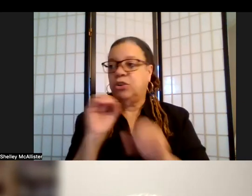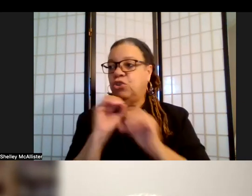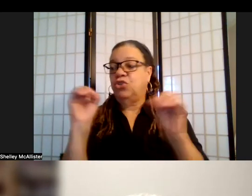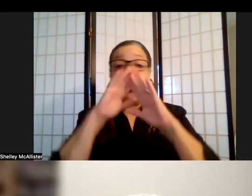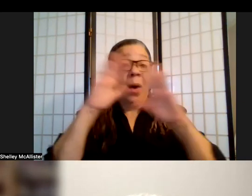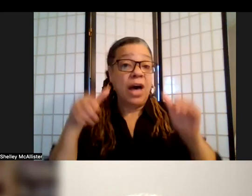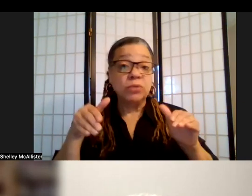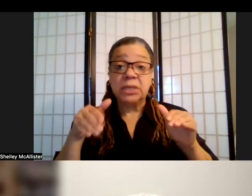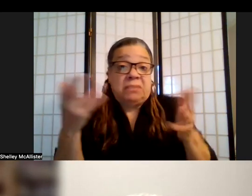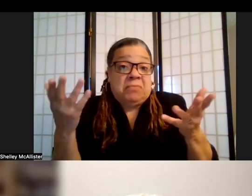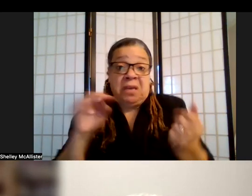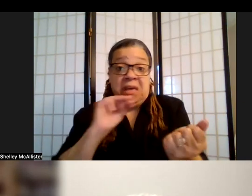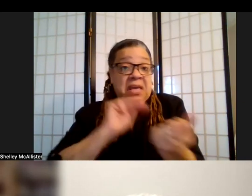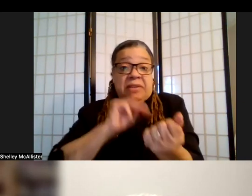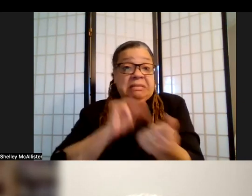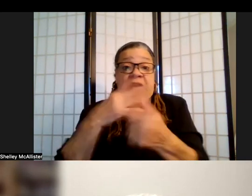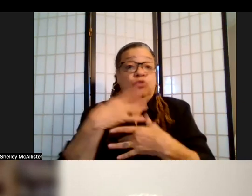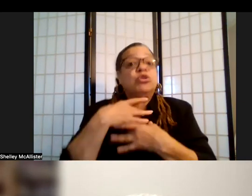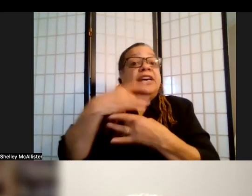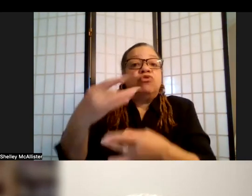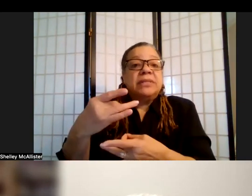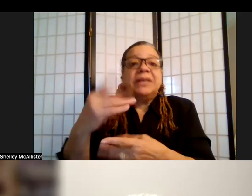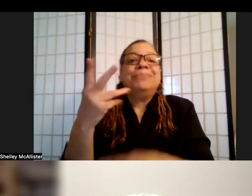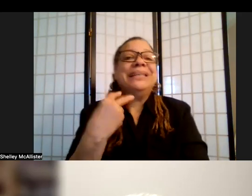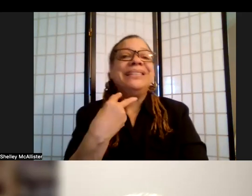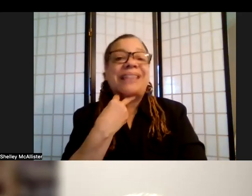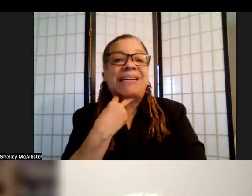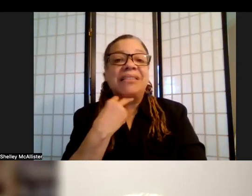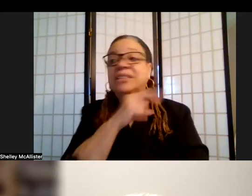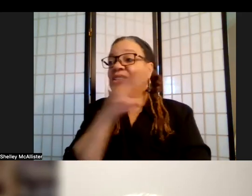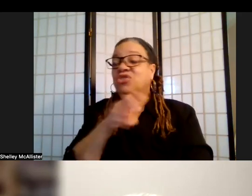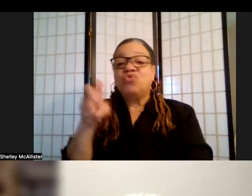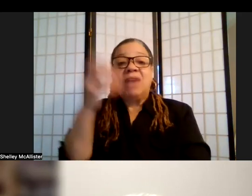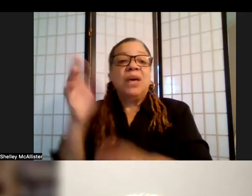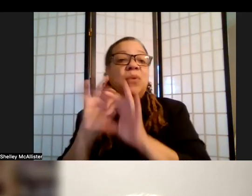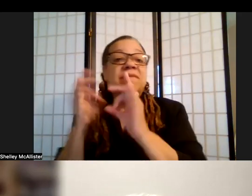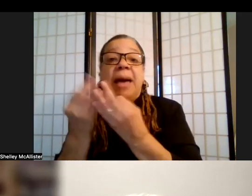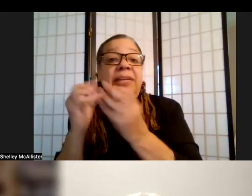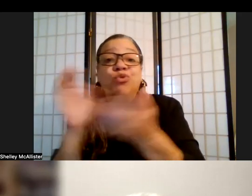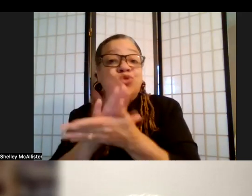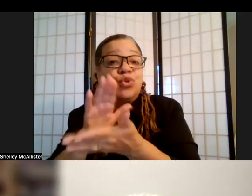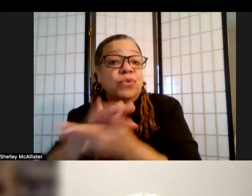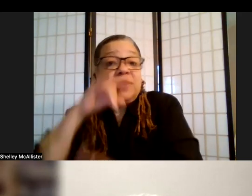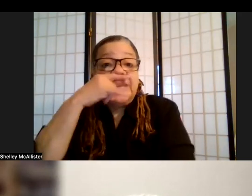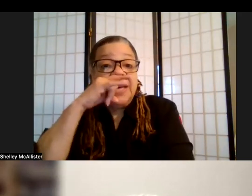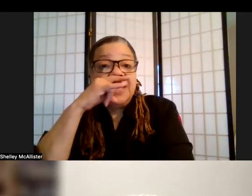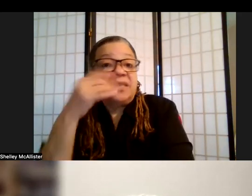who are interested would be reluctant to travel there with families, because there are no schools for the kids, or this, the place,